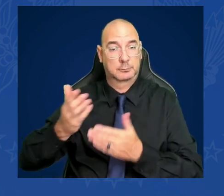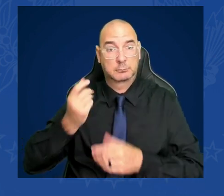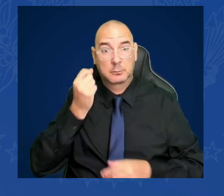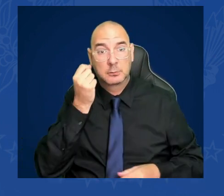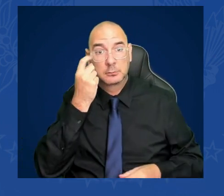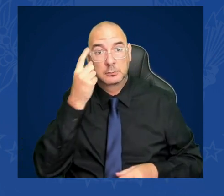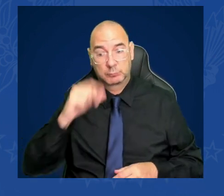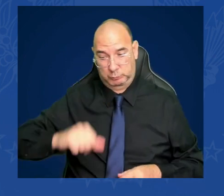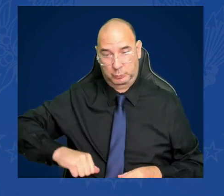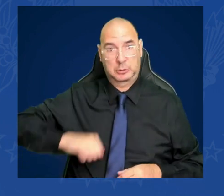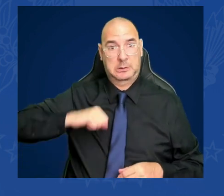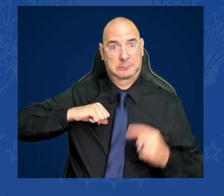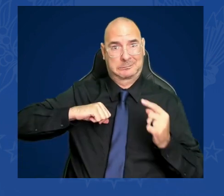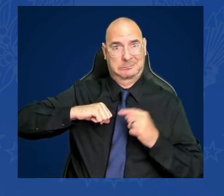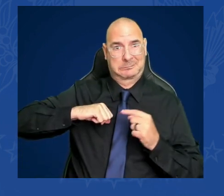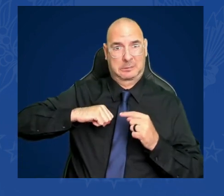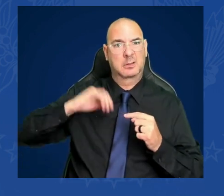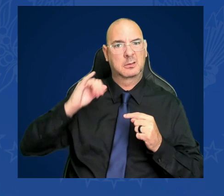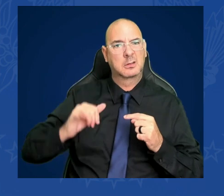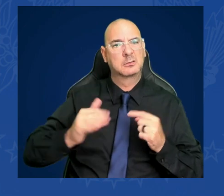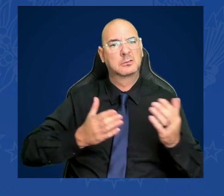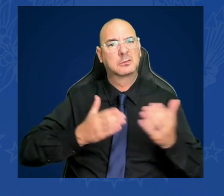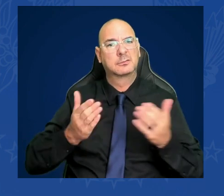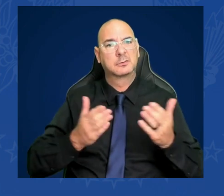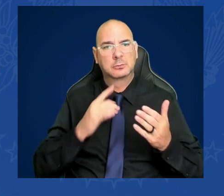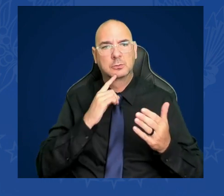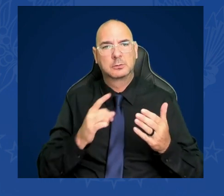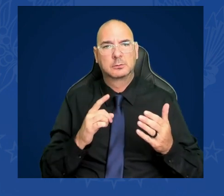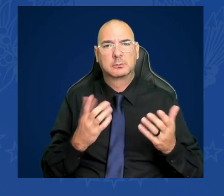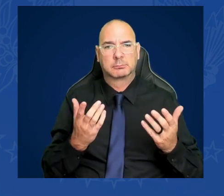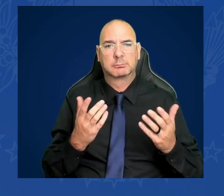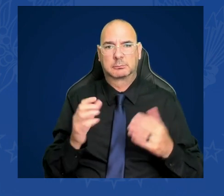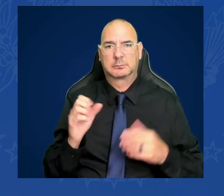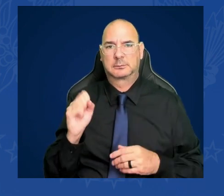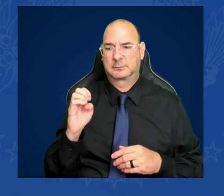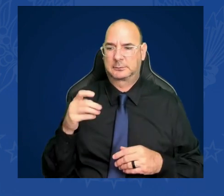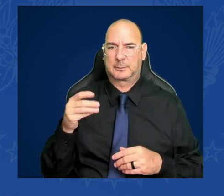Semper Paratus, class of 2022. I salute you.